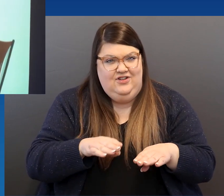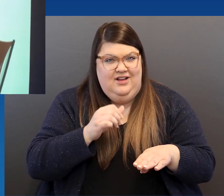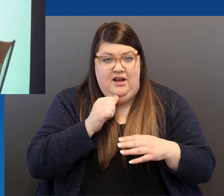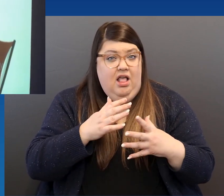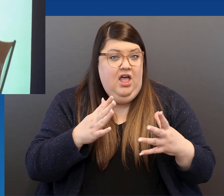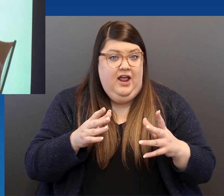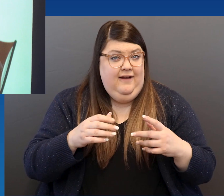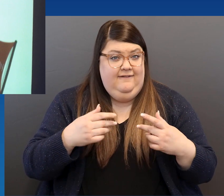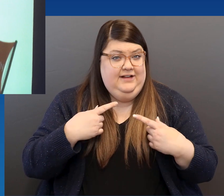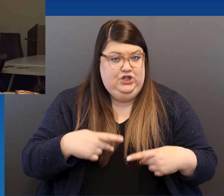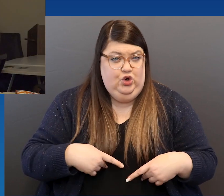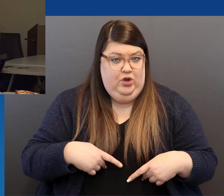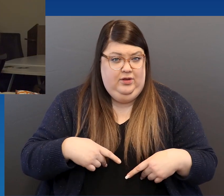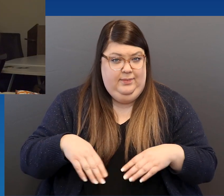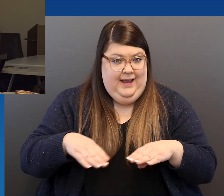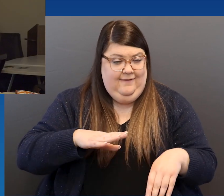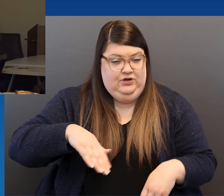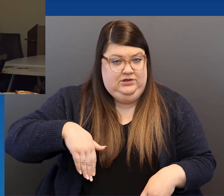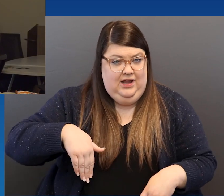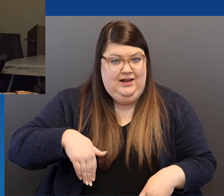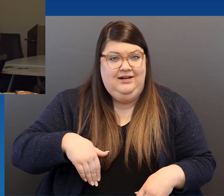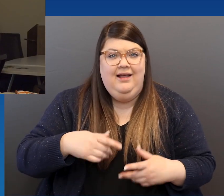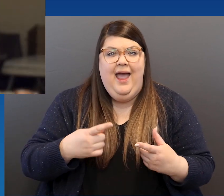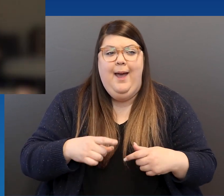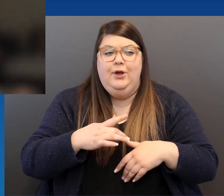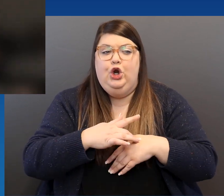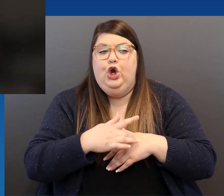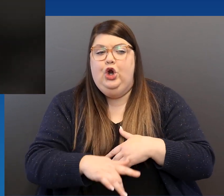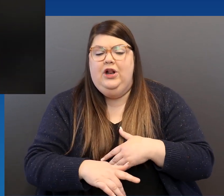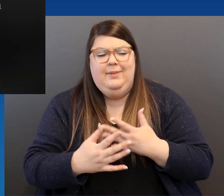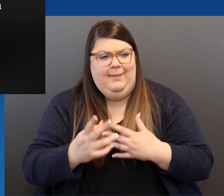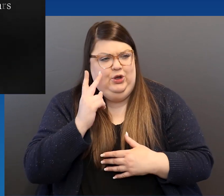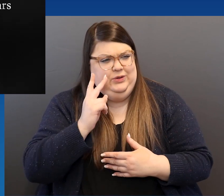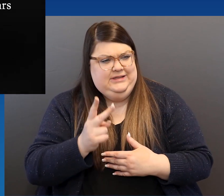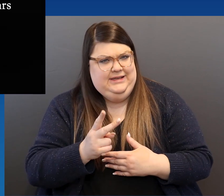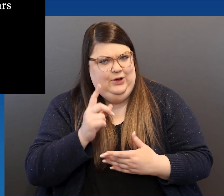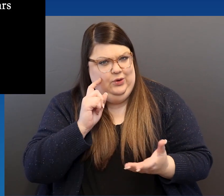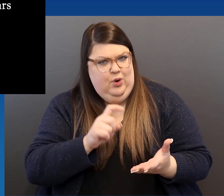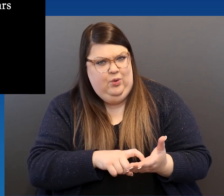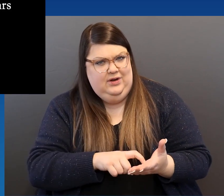Things happen early on that maybe you could see it but then sometimes we write 'em off.